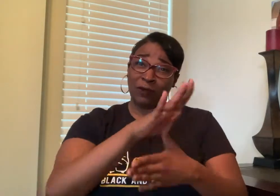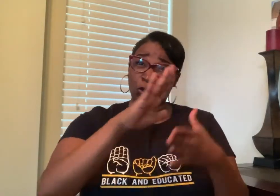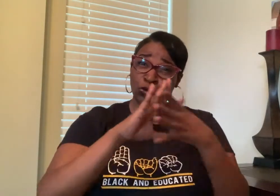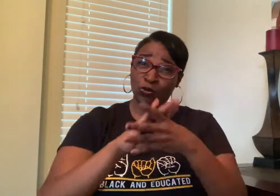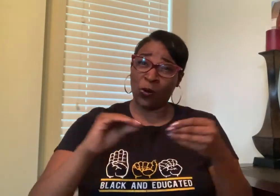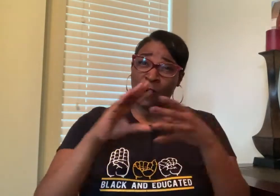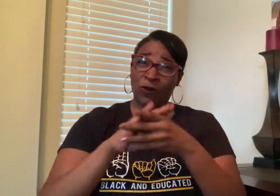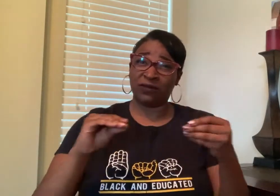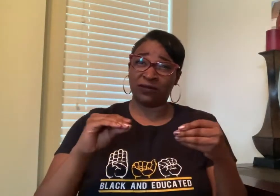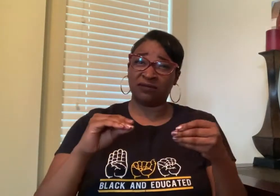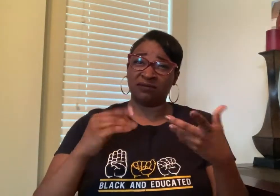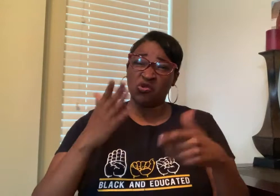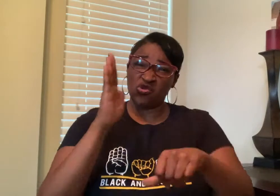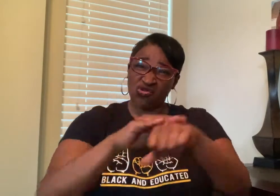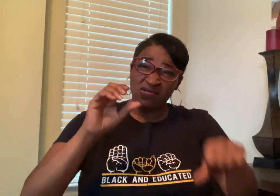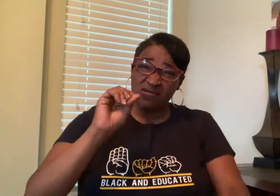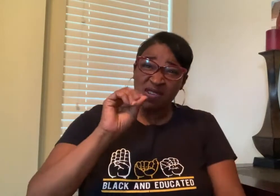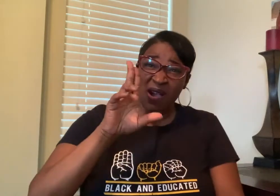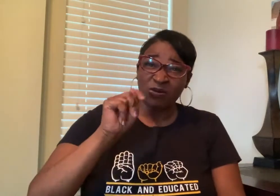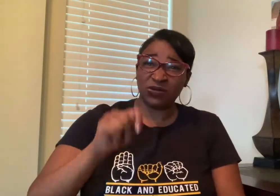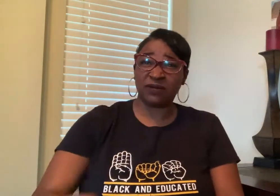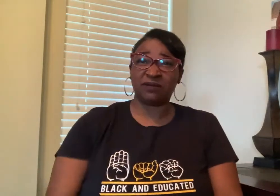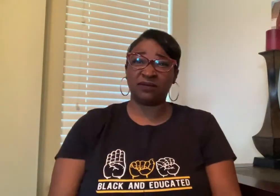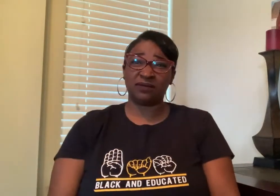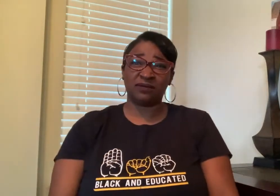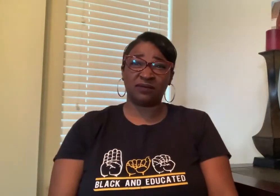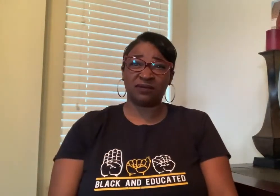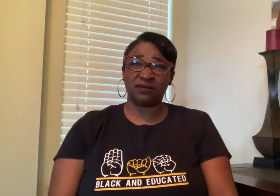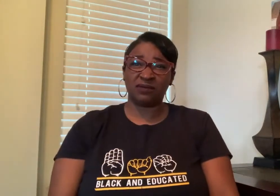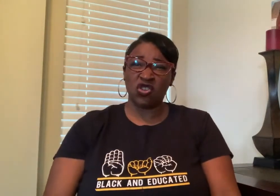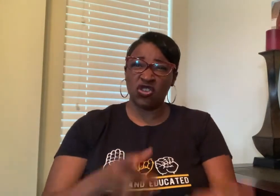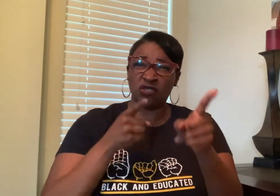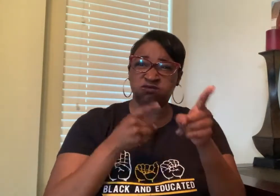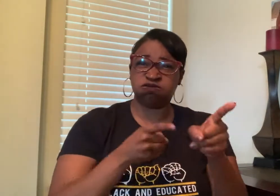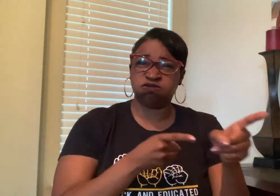People who share their stories are called out.